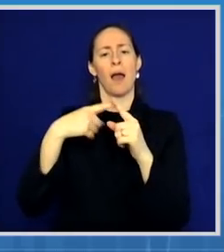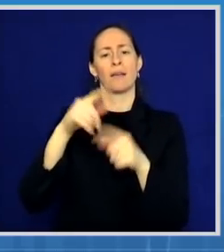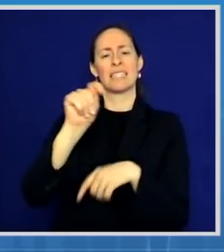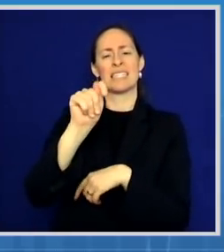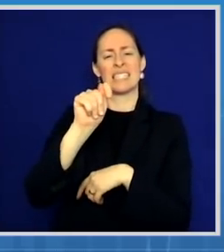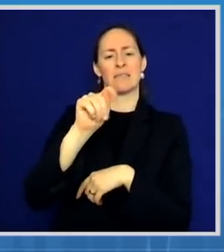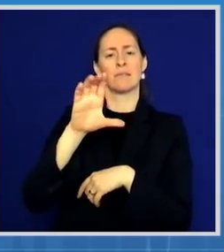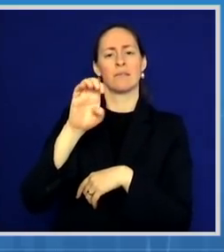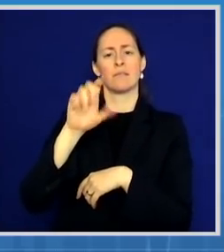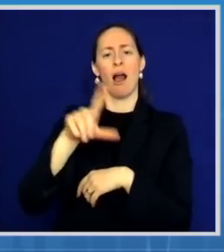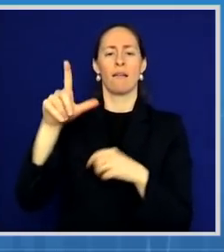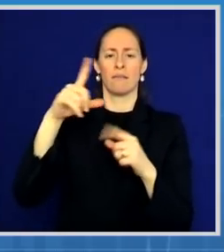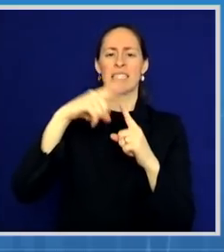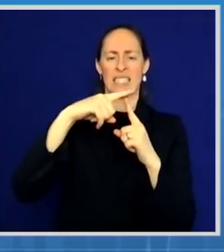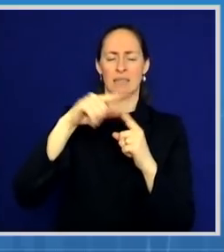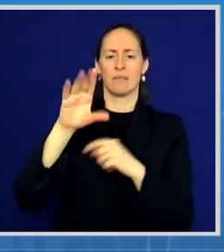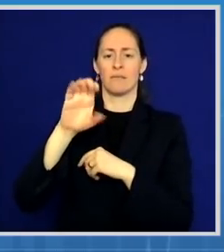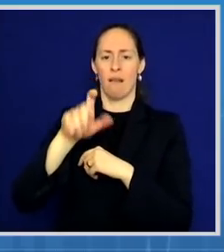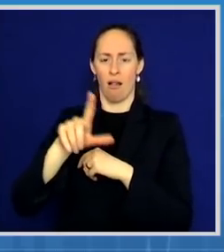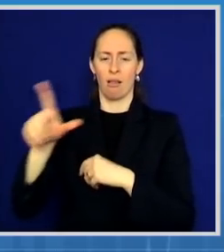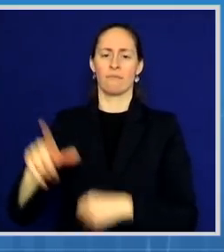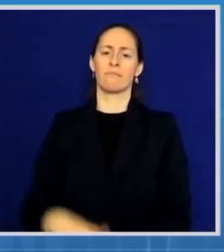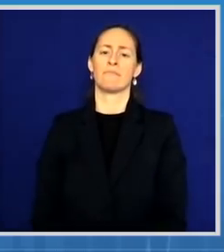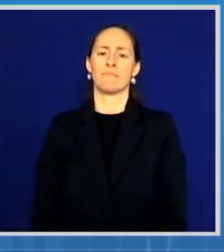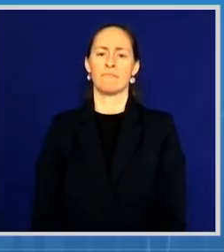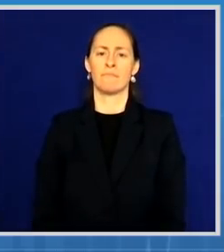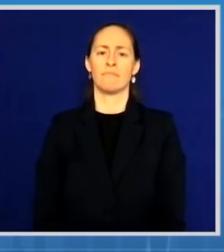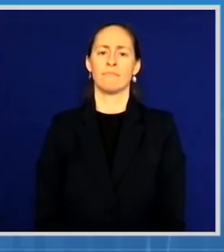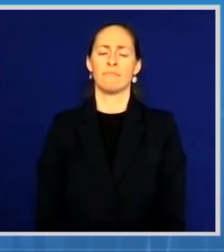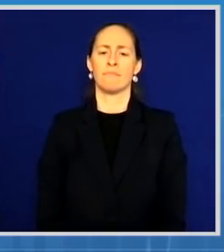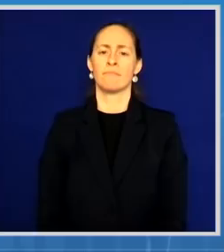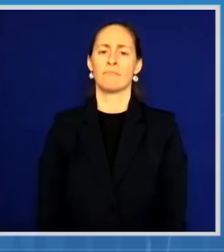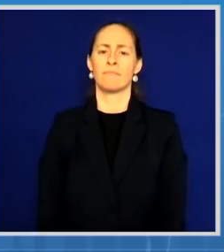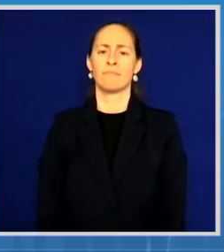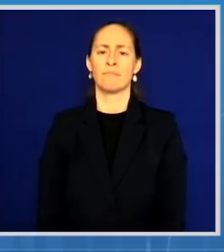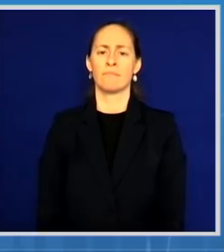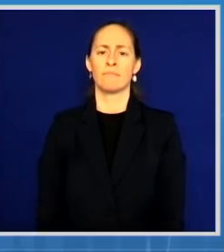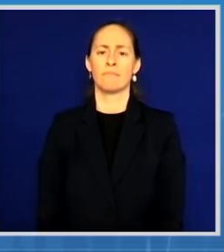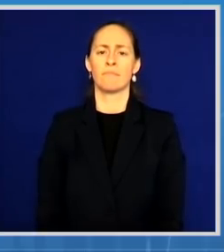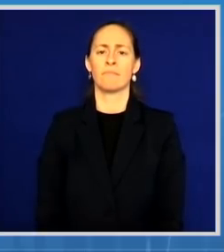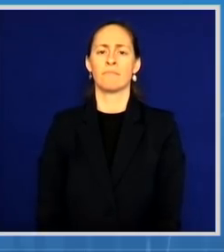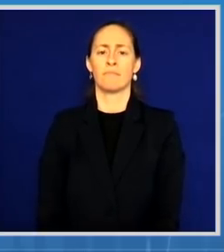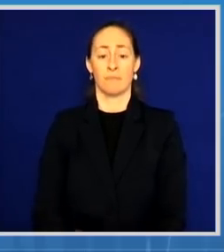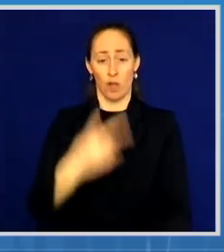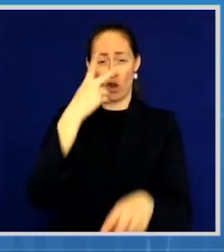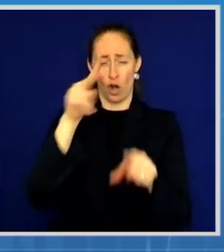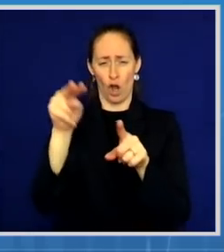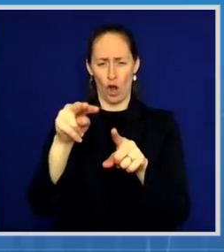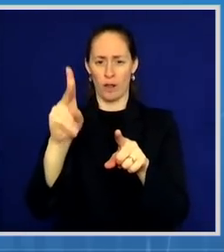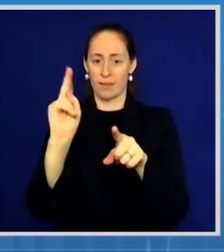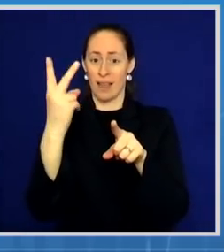namely at day 29 on the Th1 responses to the spike protein,